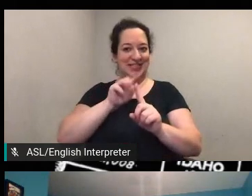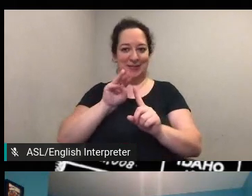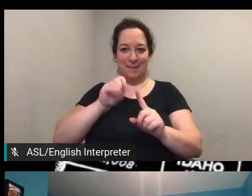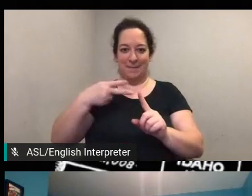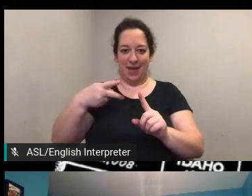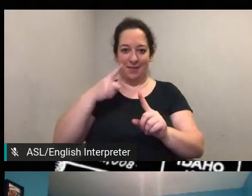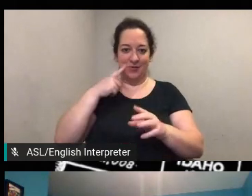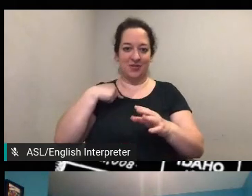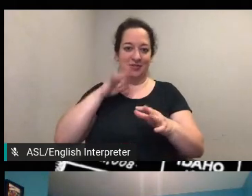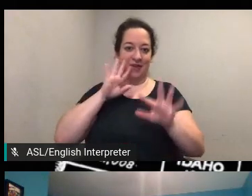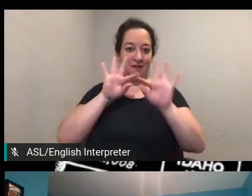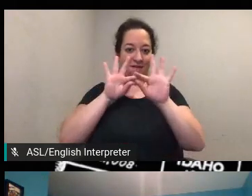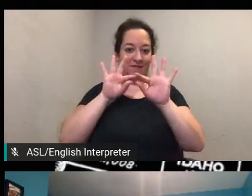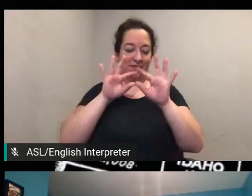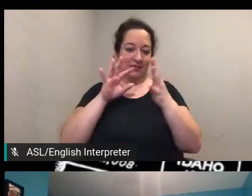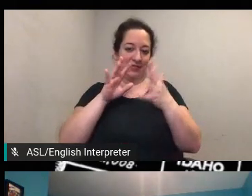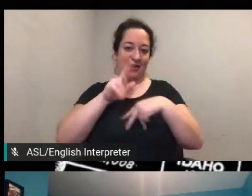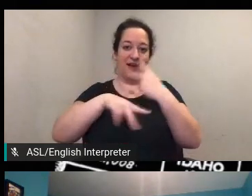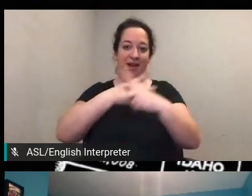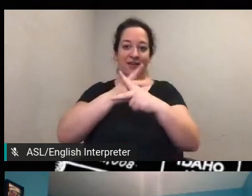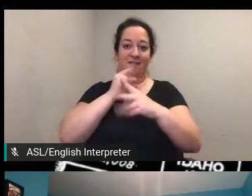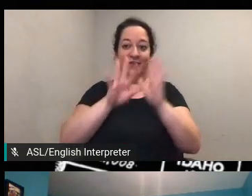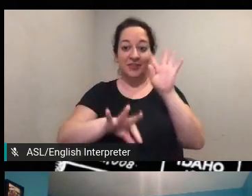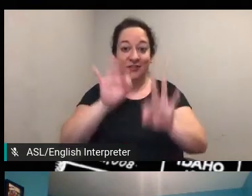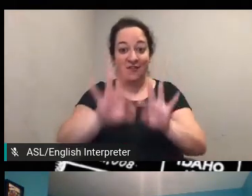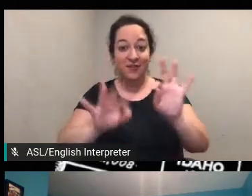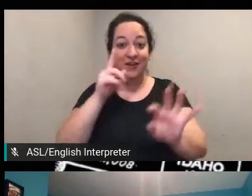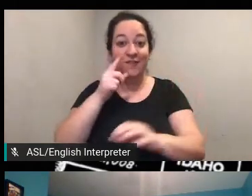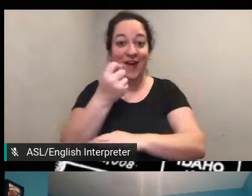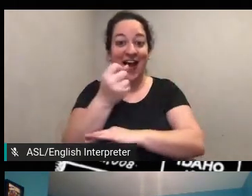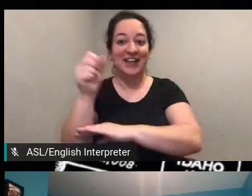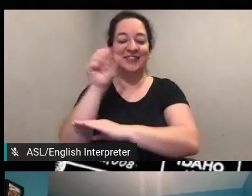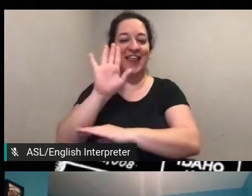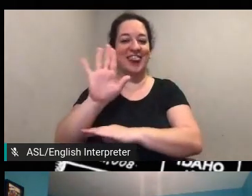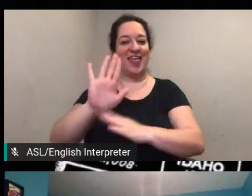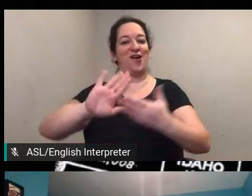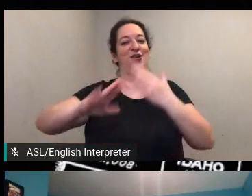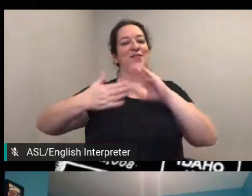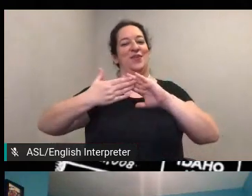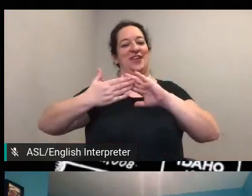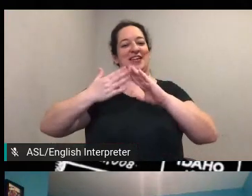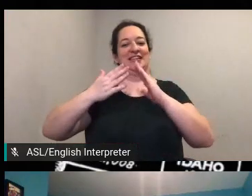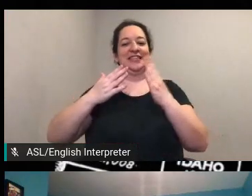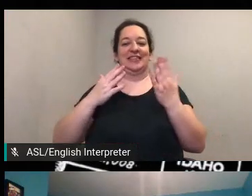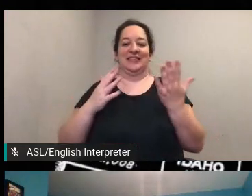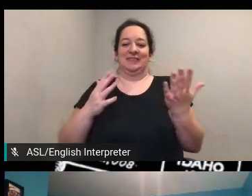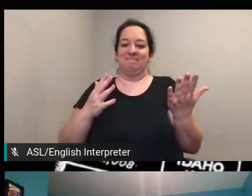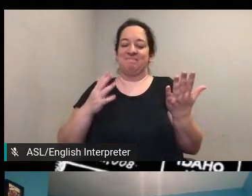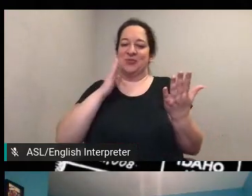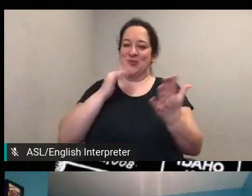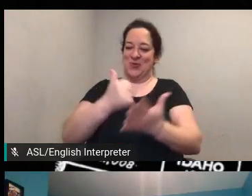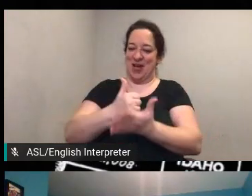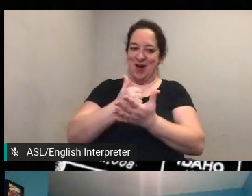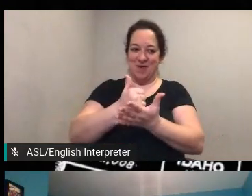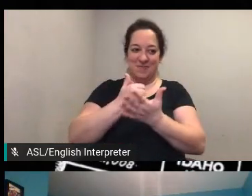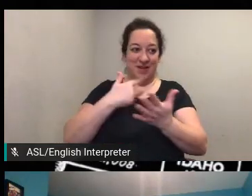discovery of activists in their own communities and then to help us through that crowdsourcing form to enrich